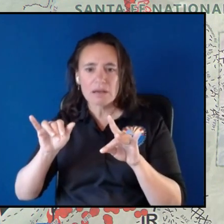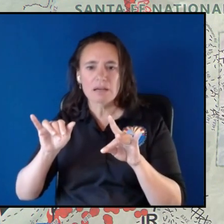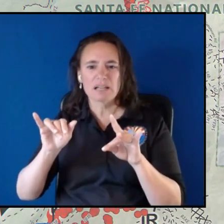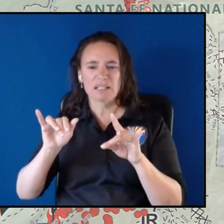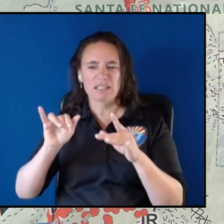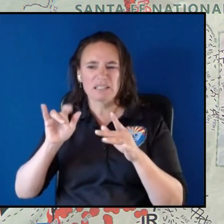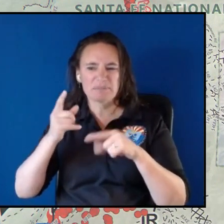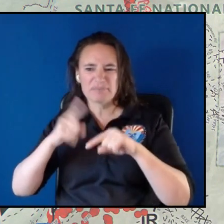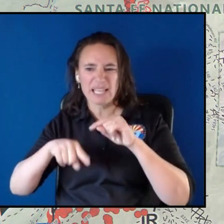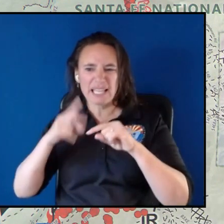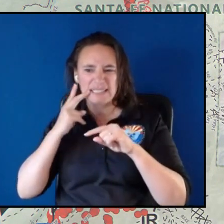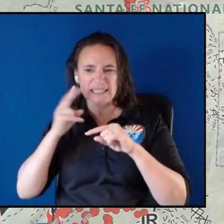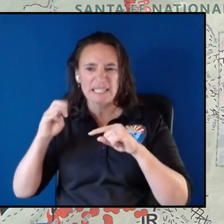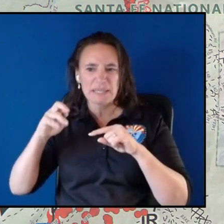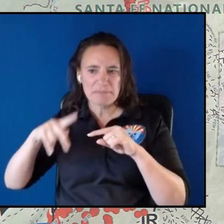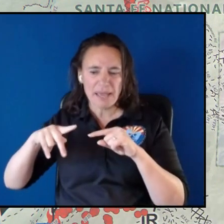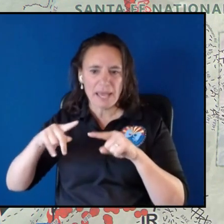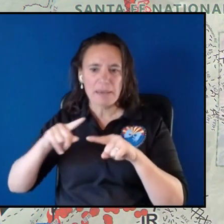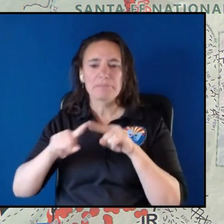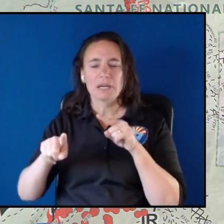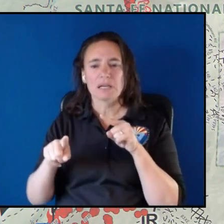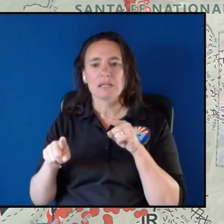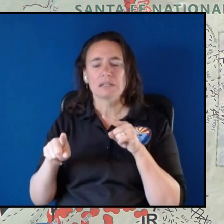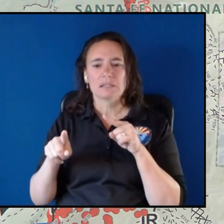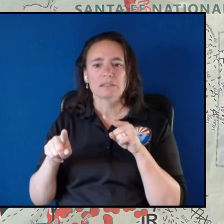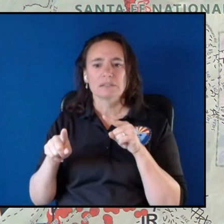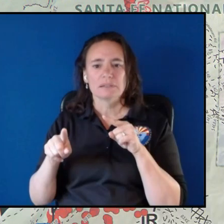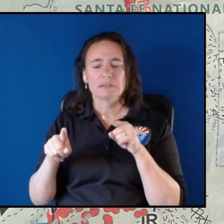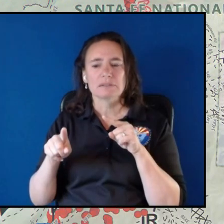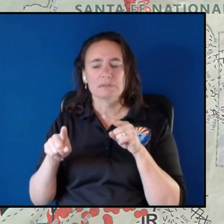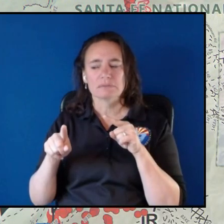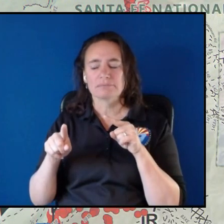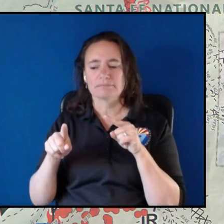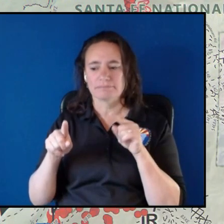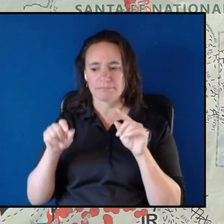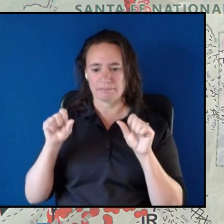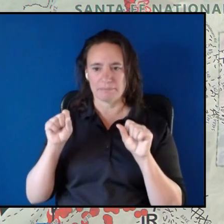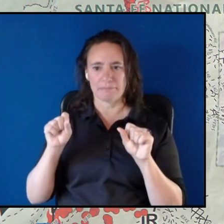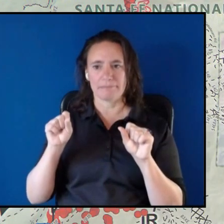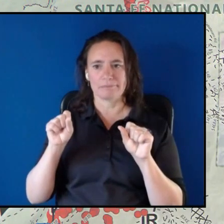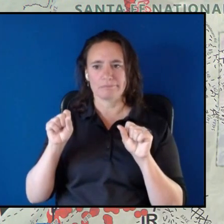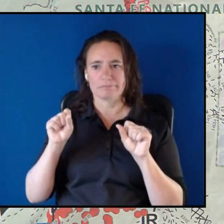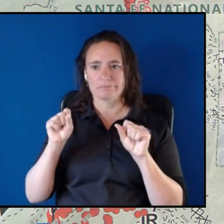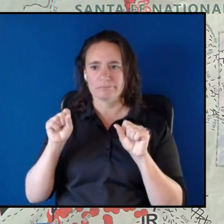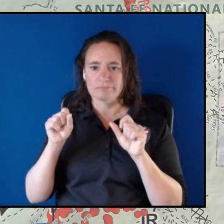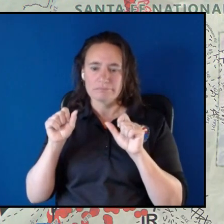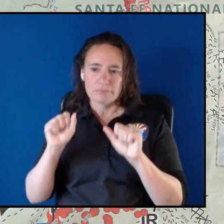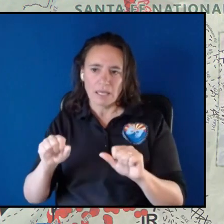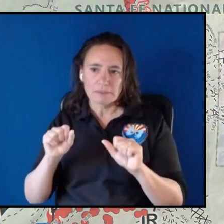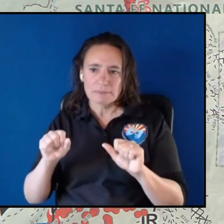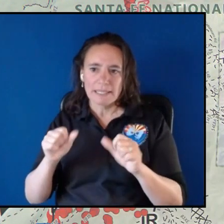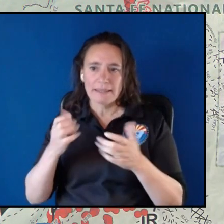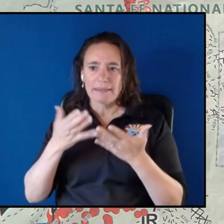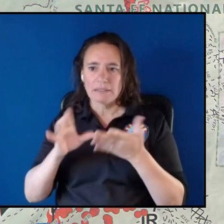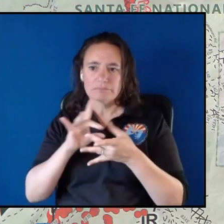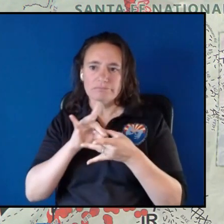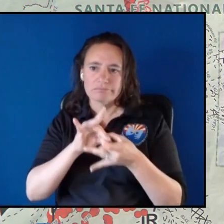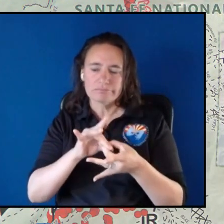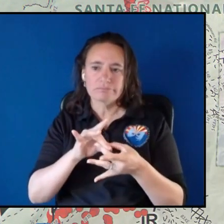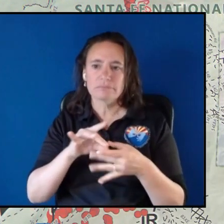that again goes back to possible things like generators or people, you know, in the cooler night times, having fires